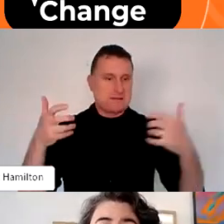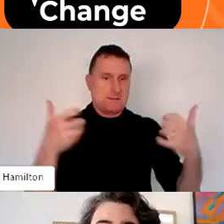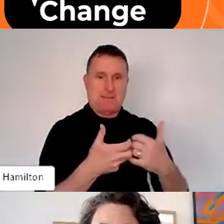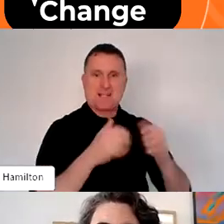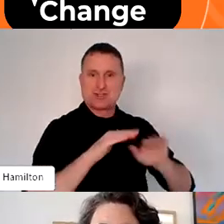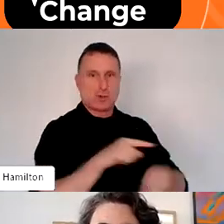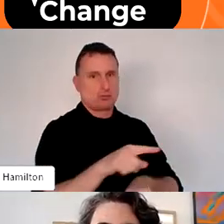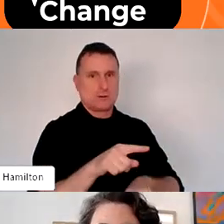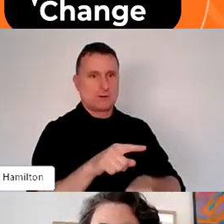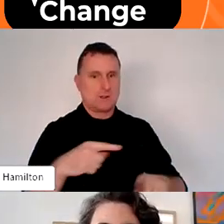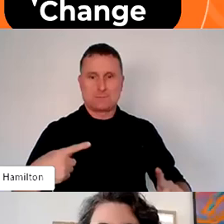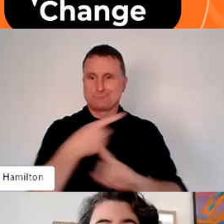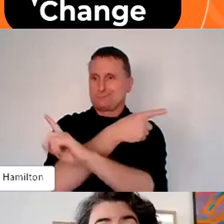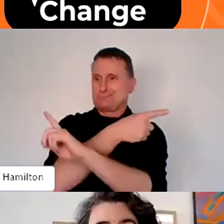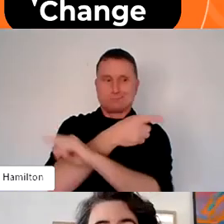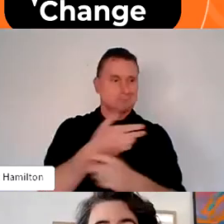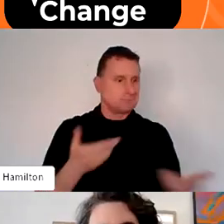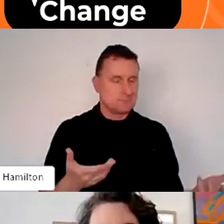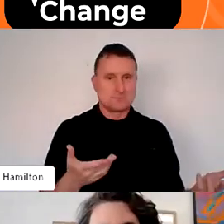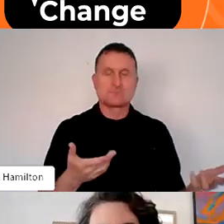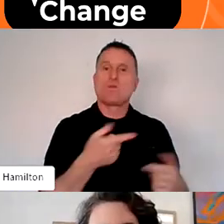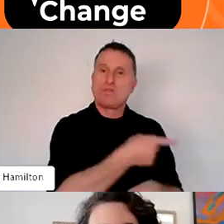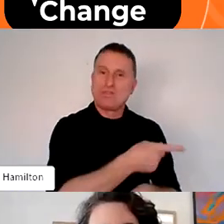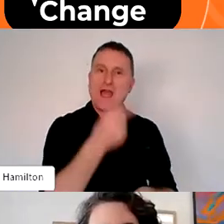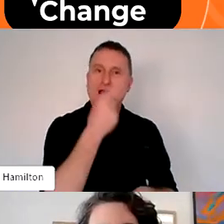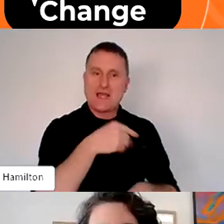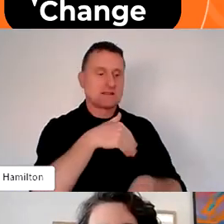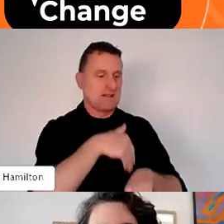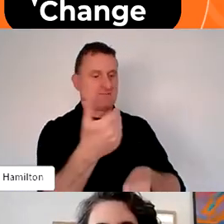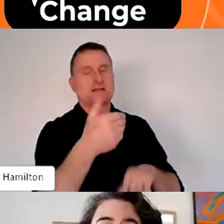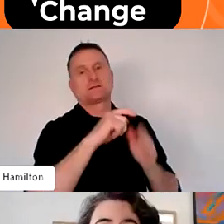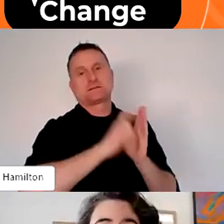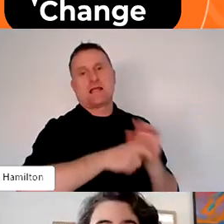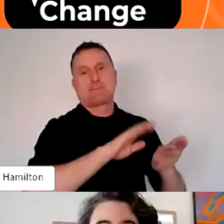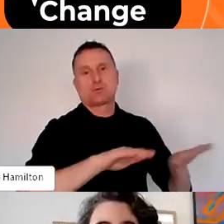magnified in the lives of our mokopuna whaikaha. I also want to remind